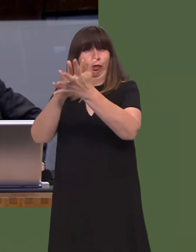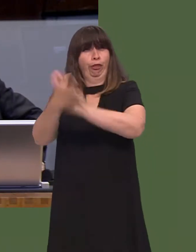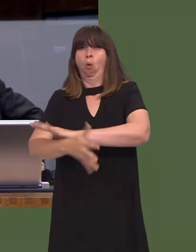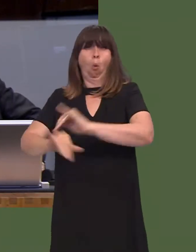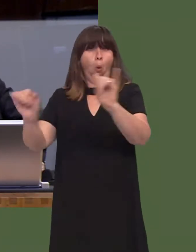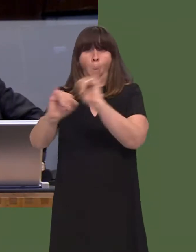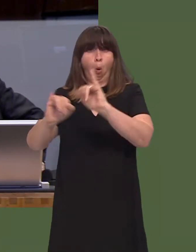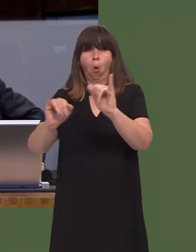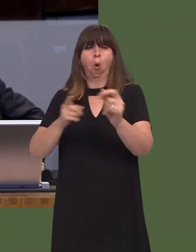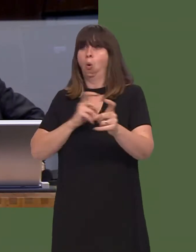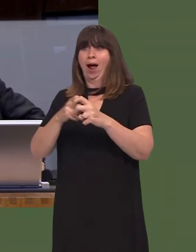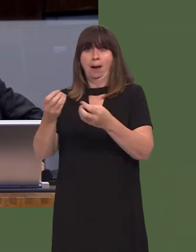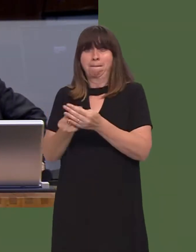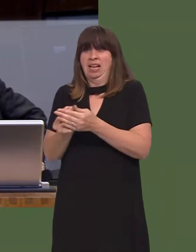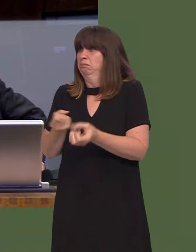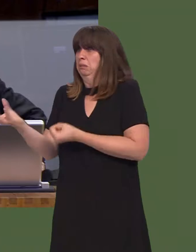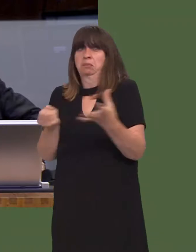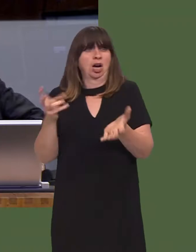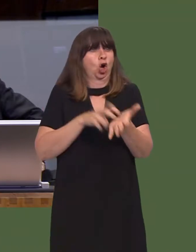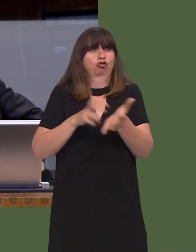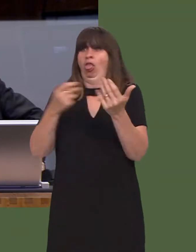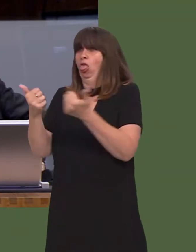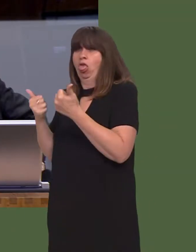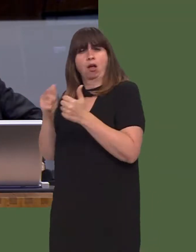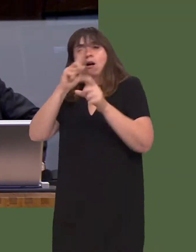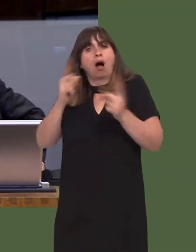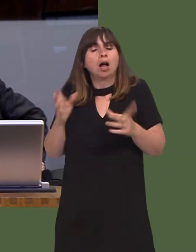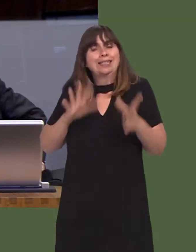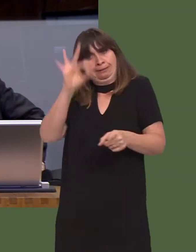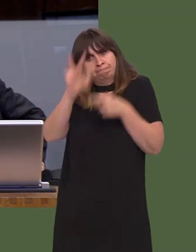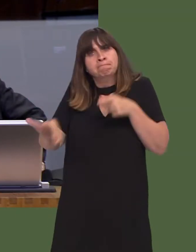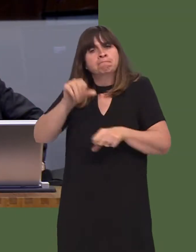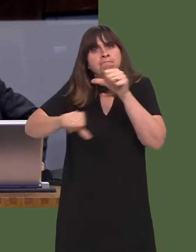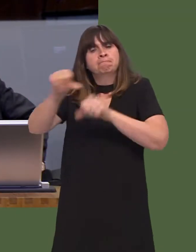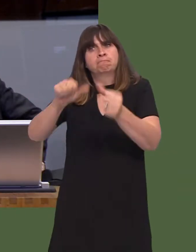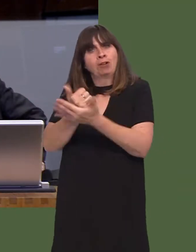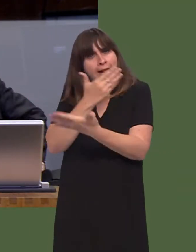have disastrous consequences for the running and management of the health board in delivering